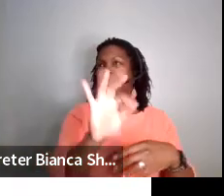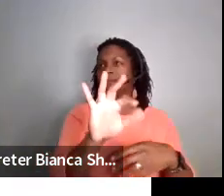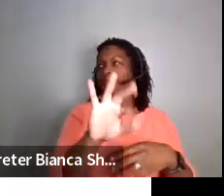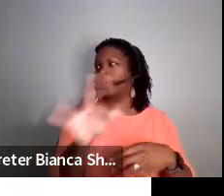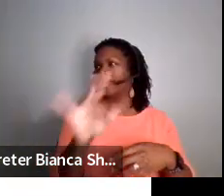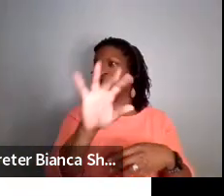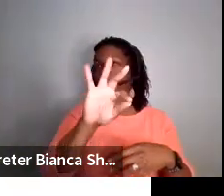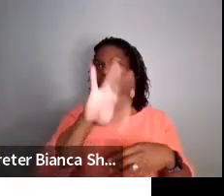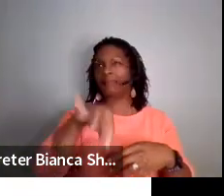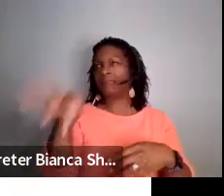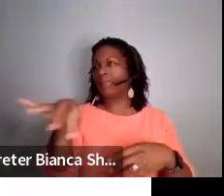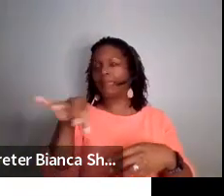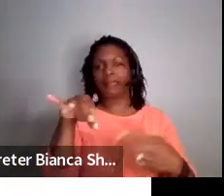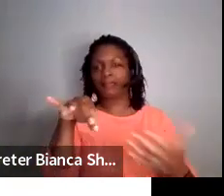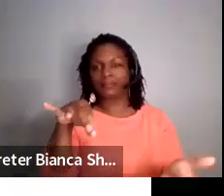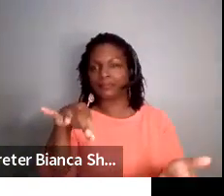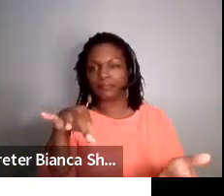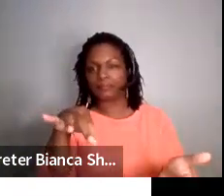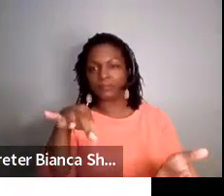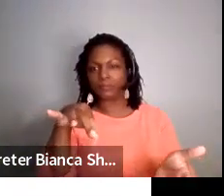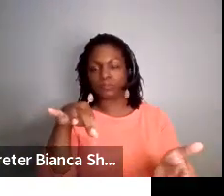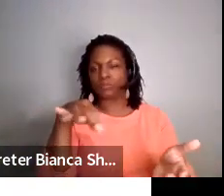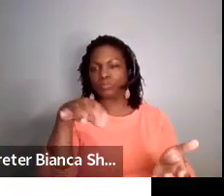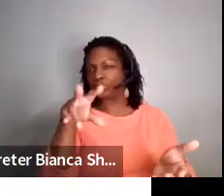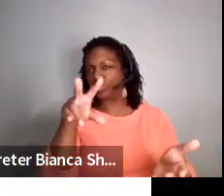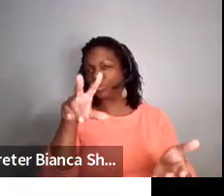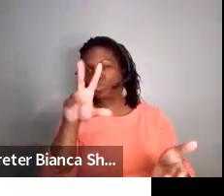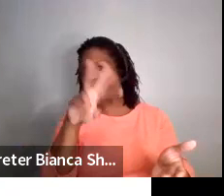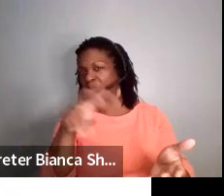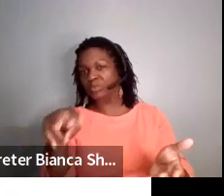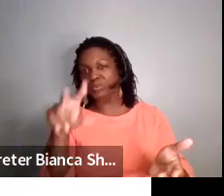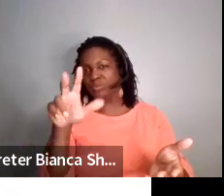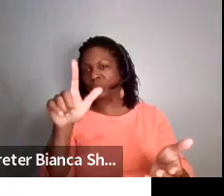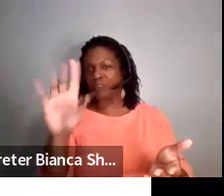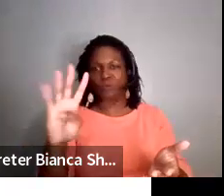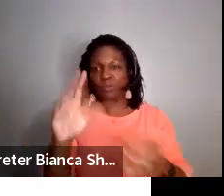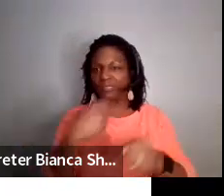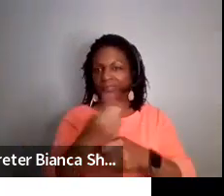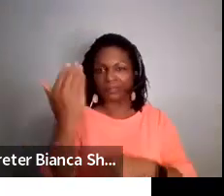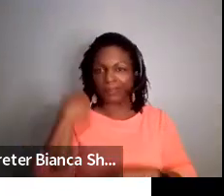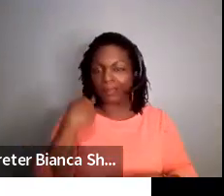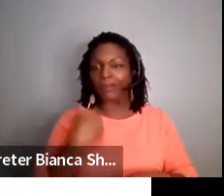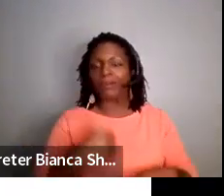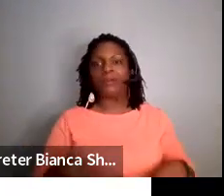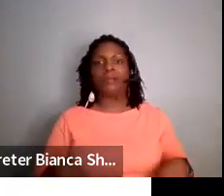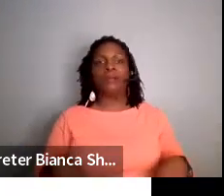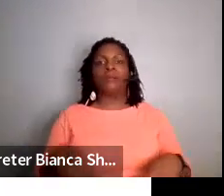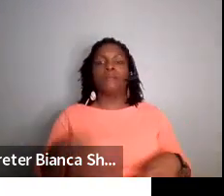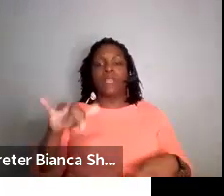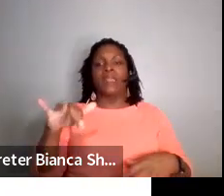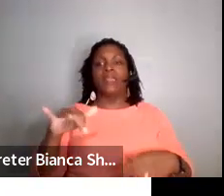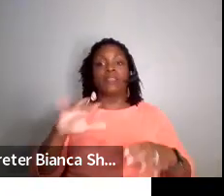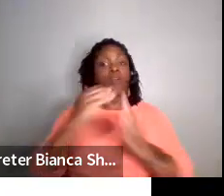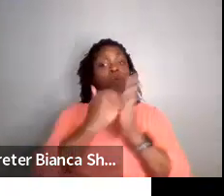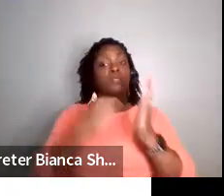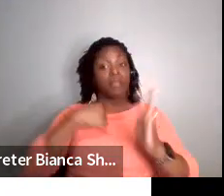So that was almost 2223 years ago. the course was social and emotional.